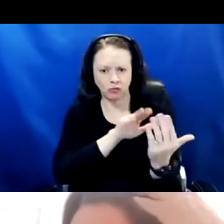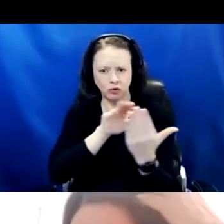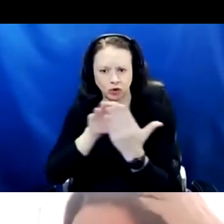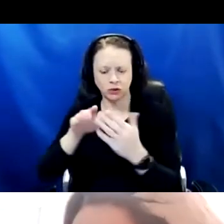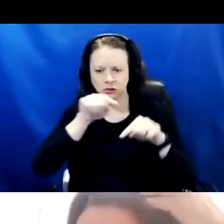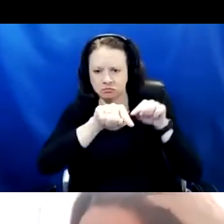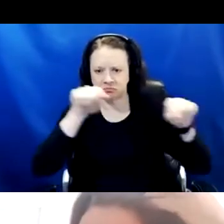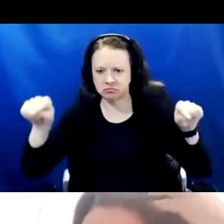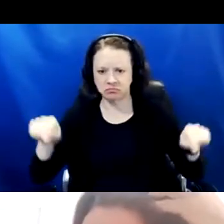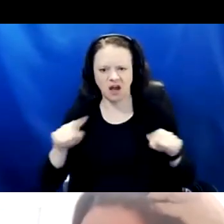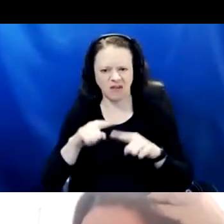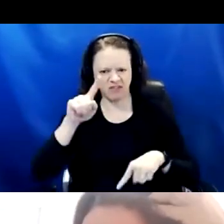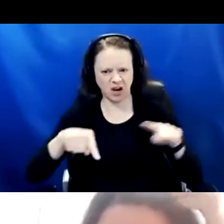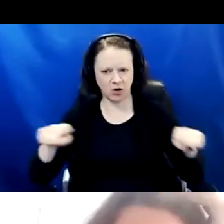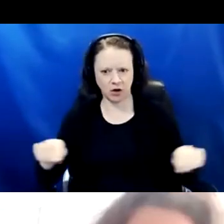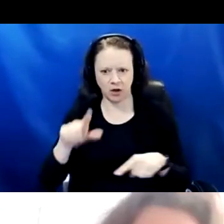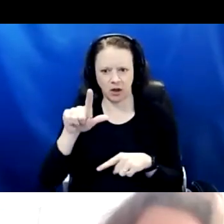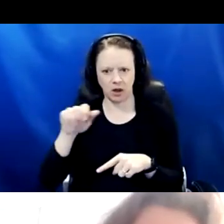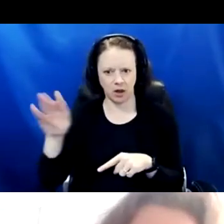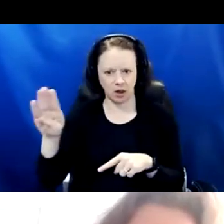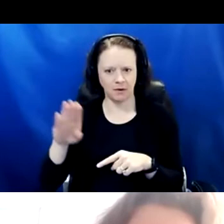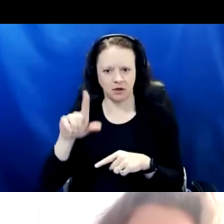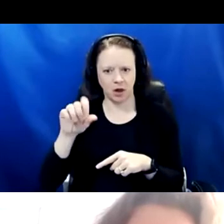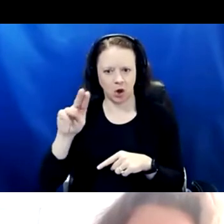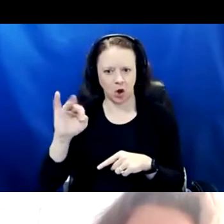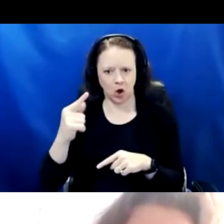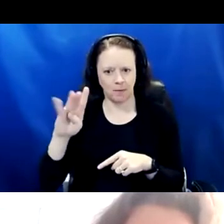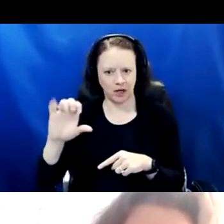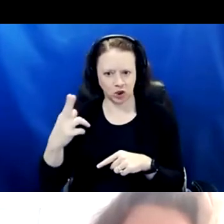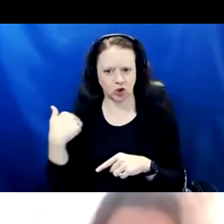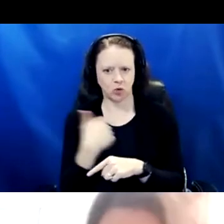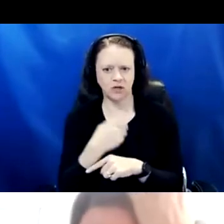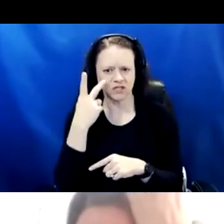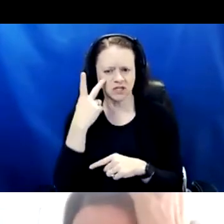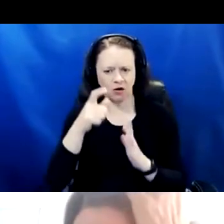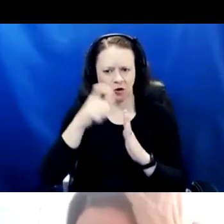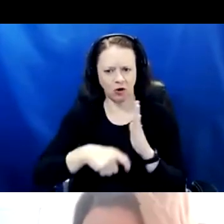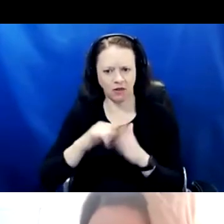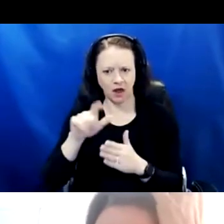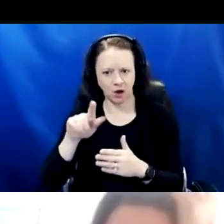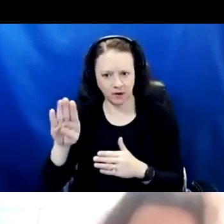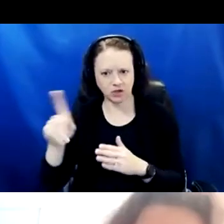Long Beach, we saw a article that Long Beach was requiring a doctor's note